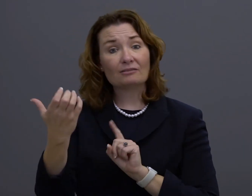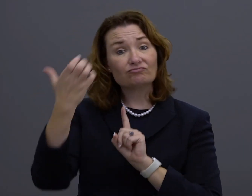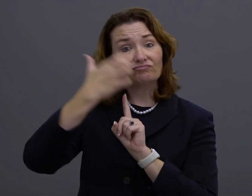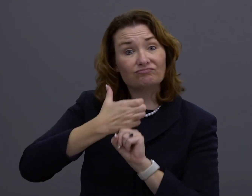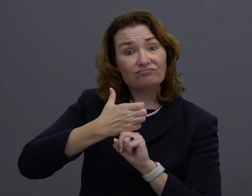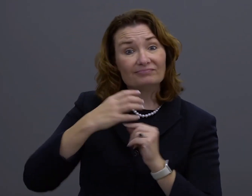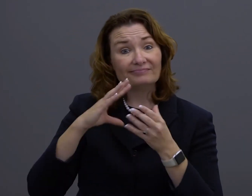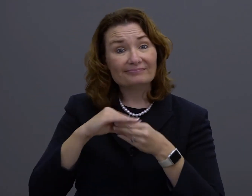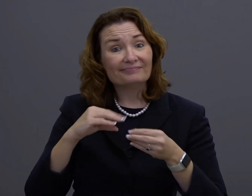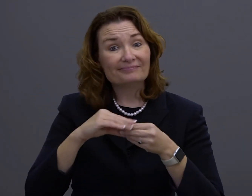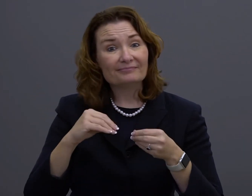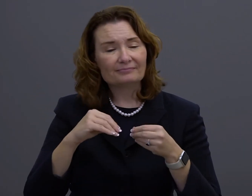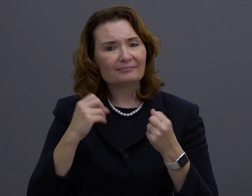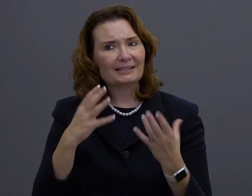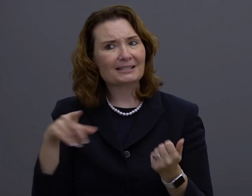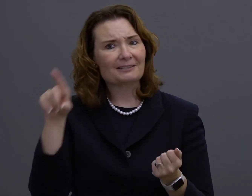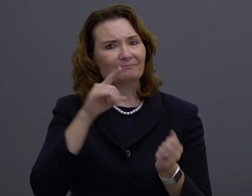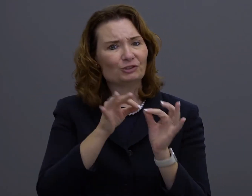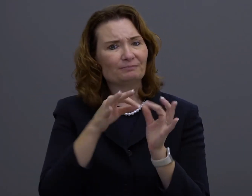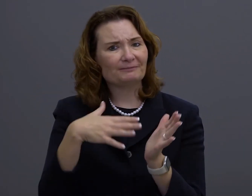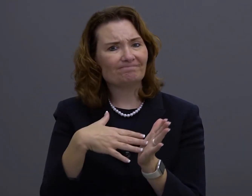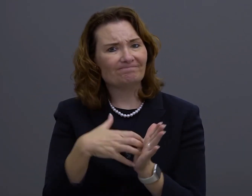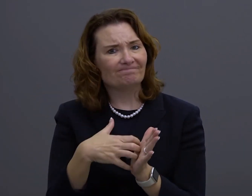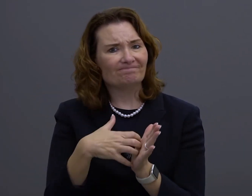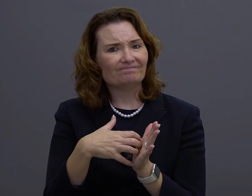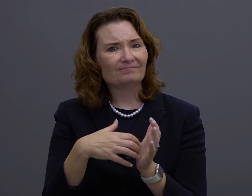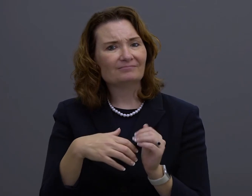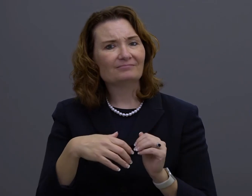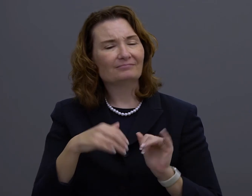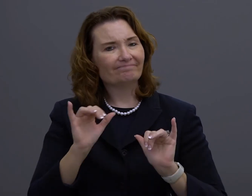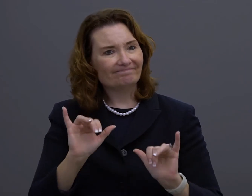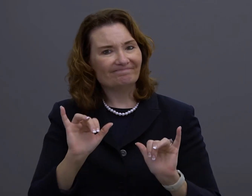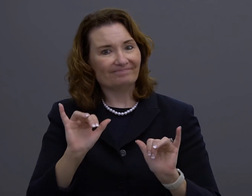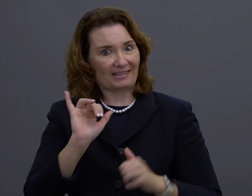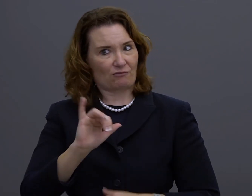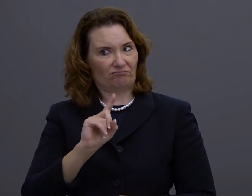and taking on a character’s voice. It is unfortunate that many interpreters struggle with these areas,